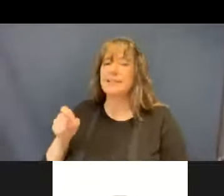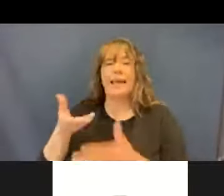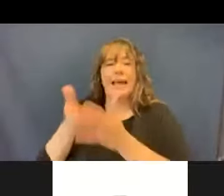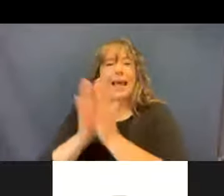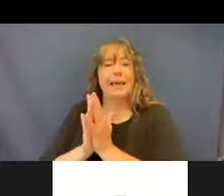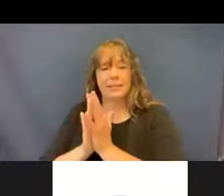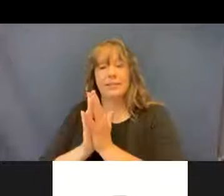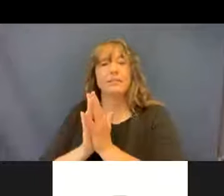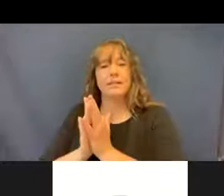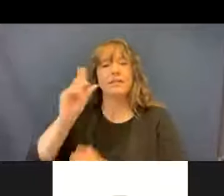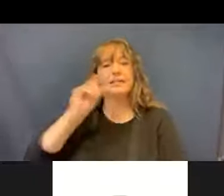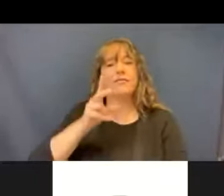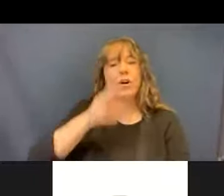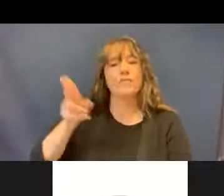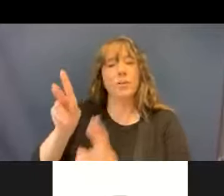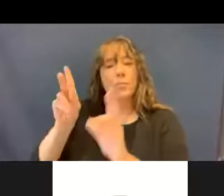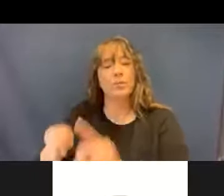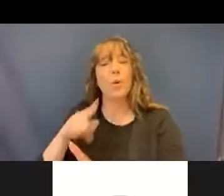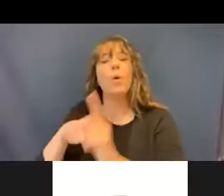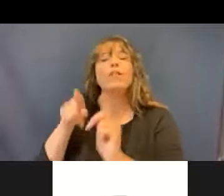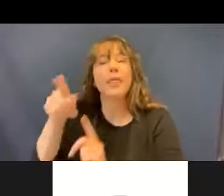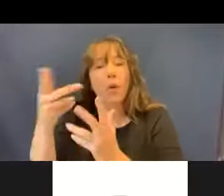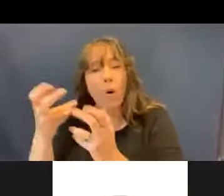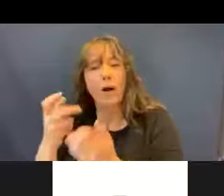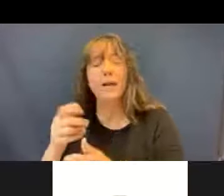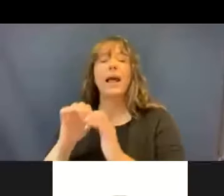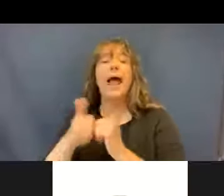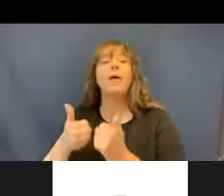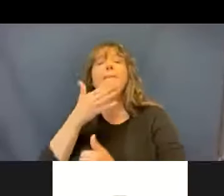and hard of hearing person what they want, how you can best support them, not assume